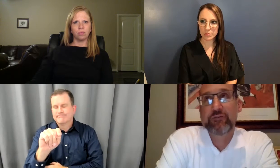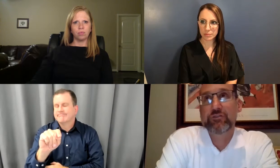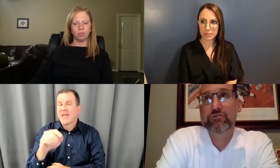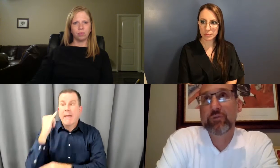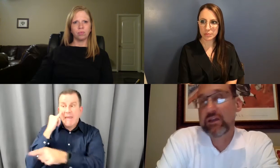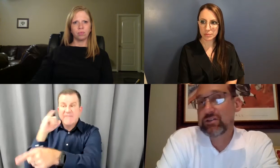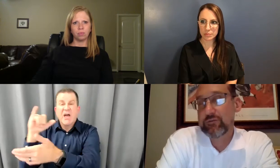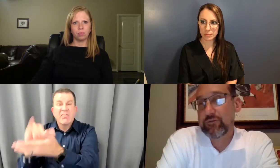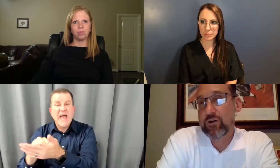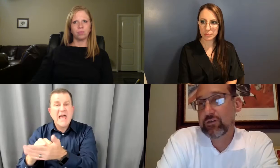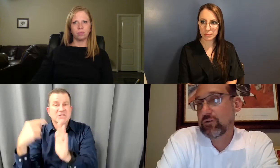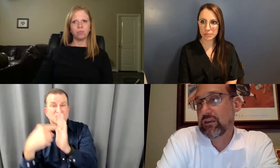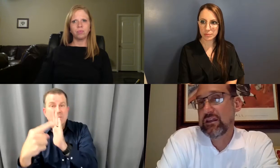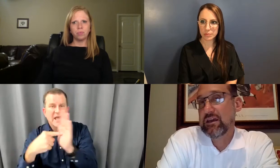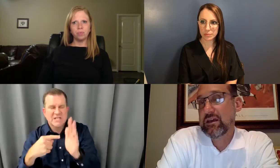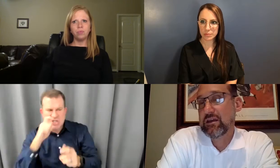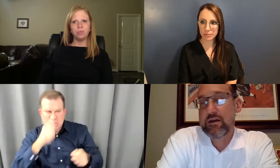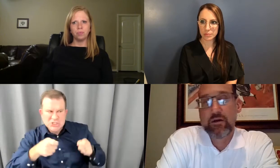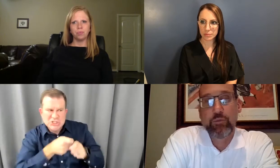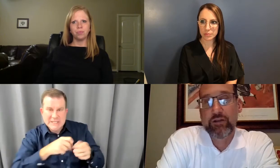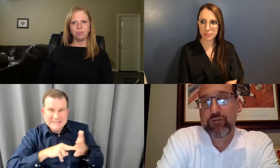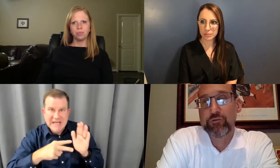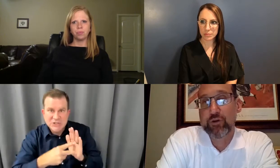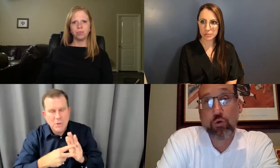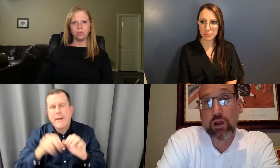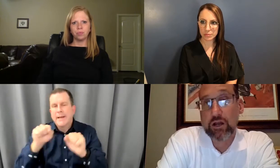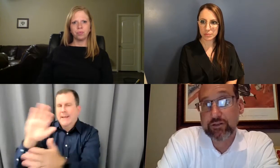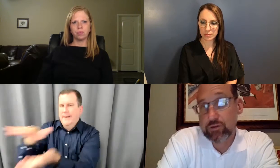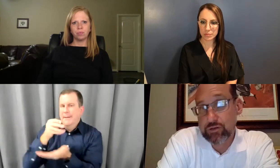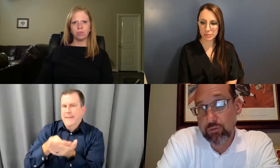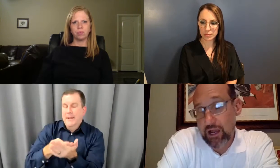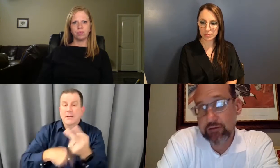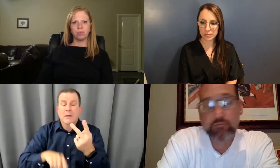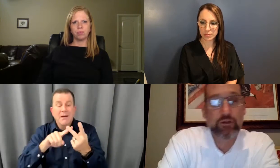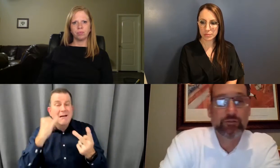If the discrimination falls under the ADA, but involves a core constitutional right,